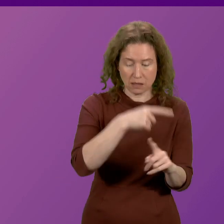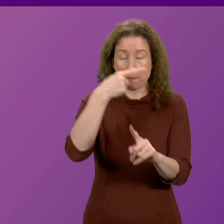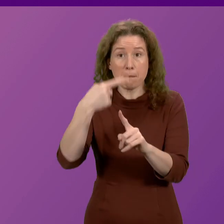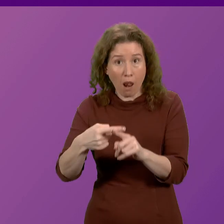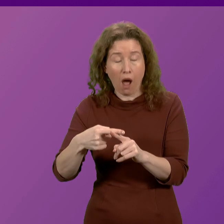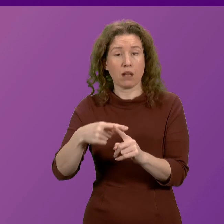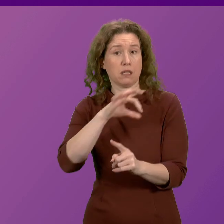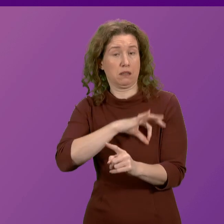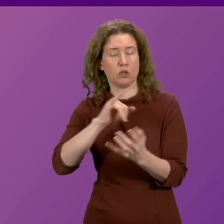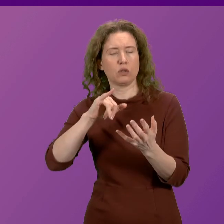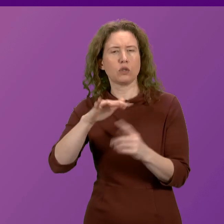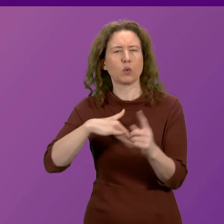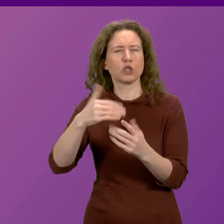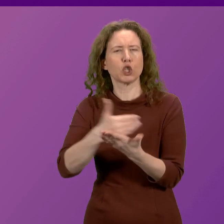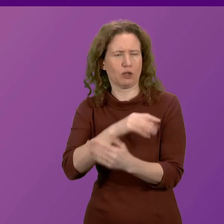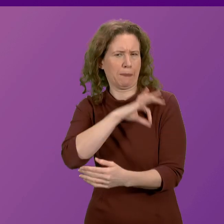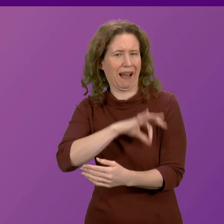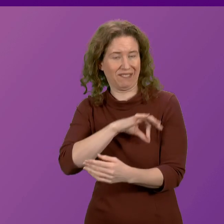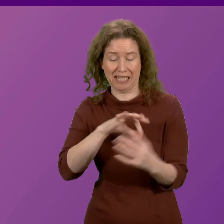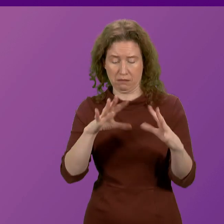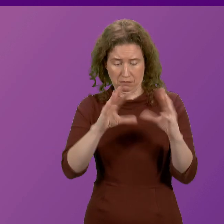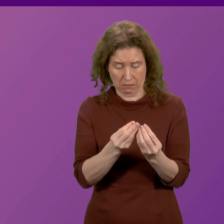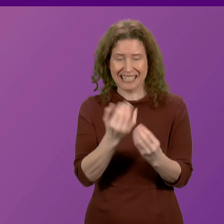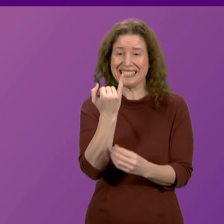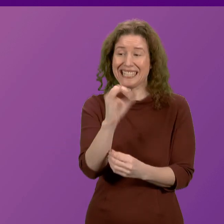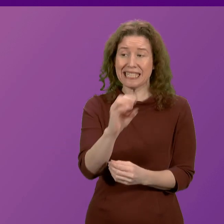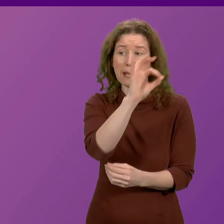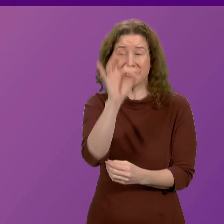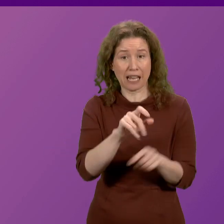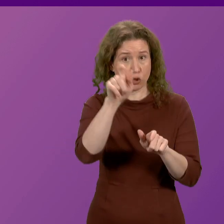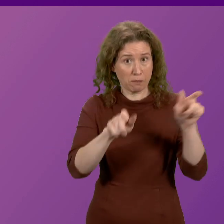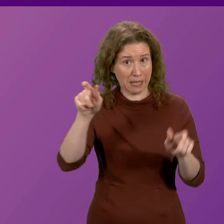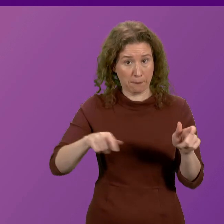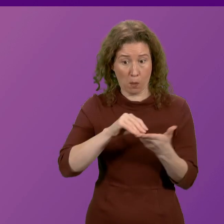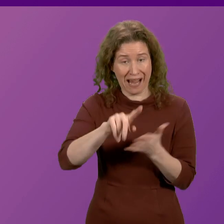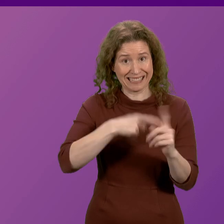security together, 60 per cent of taxpayers in Scotland are better off than they would be if